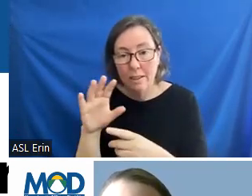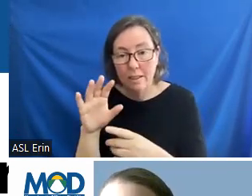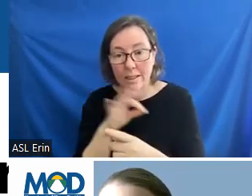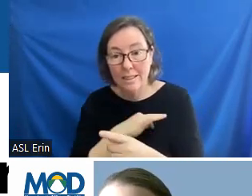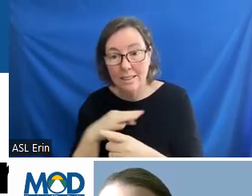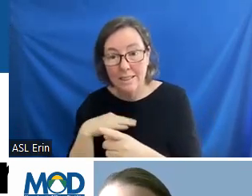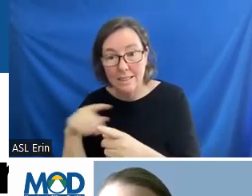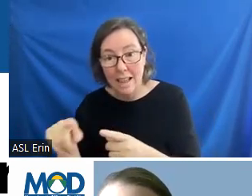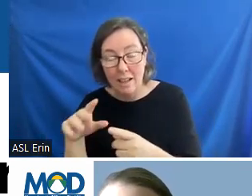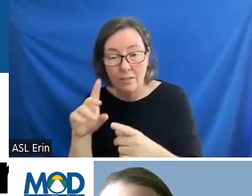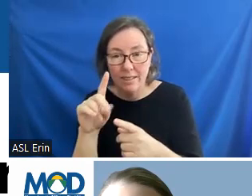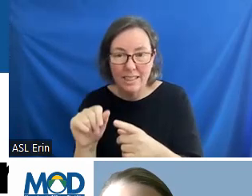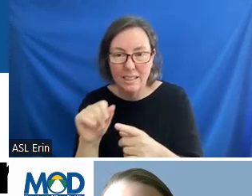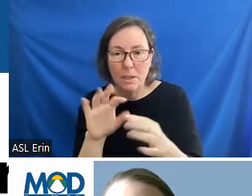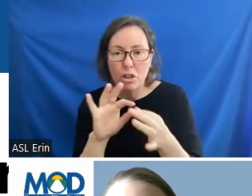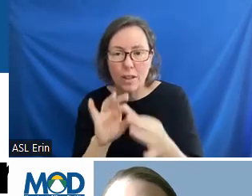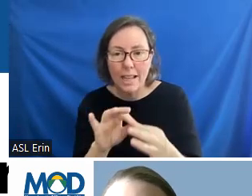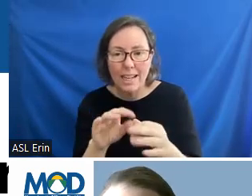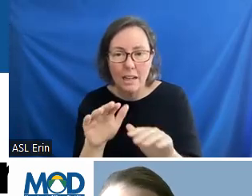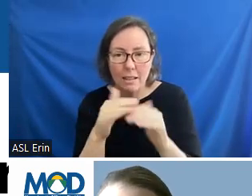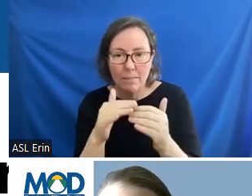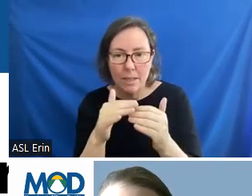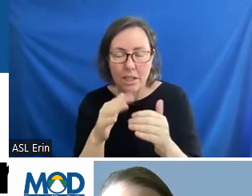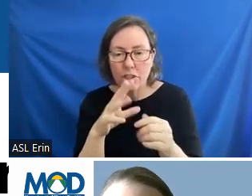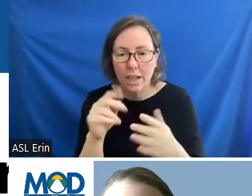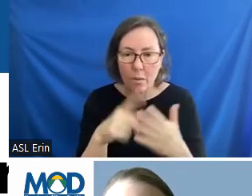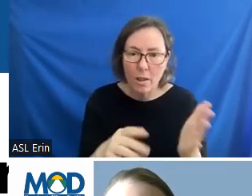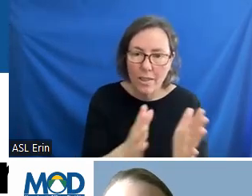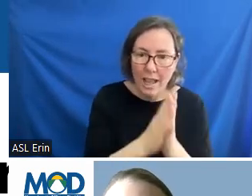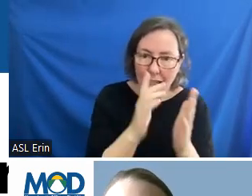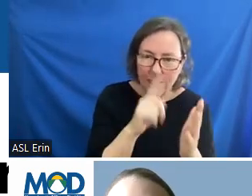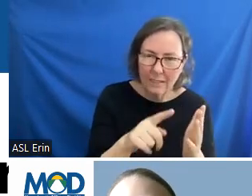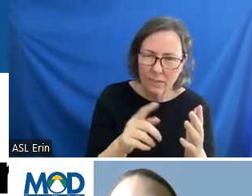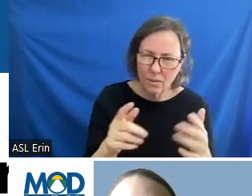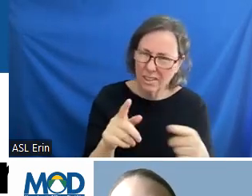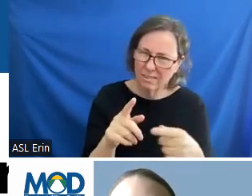disability related limitation and what they're asking for isn't clear.